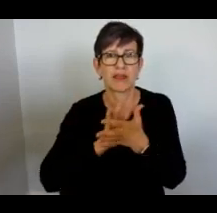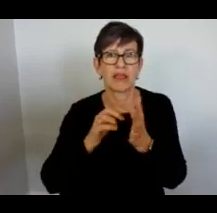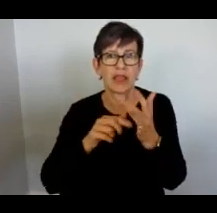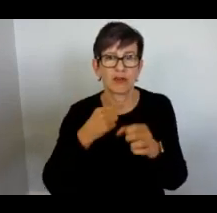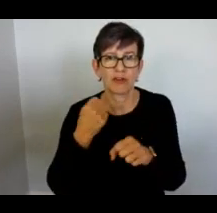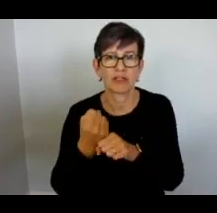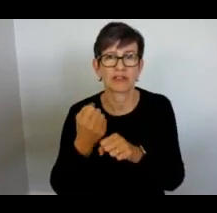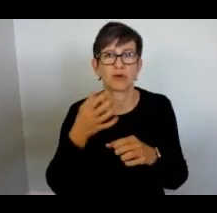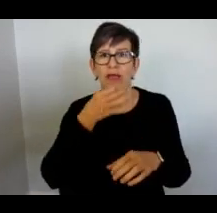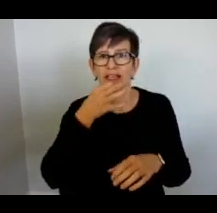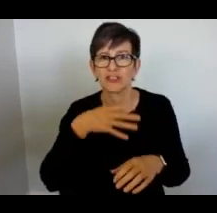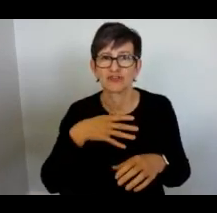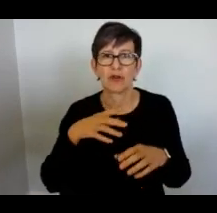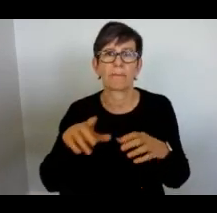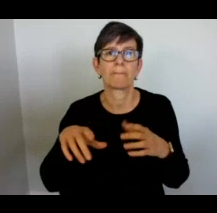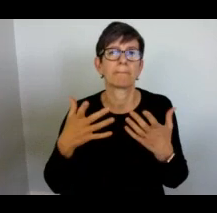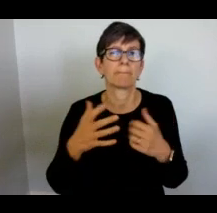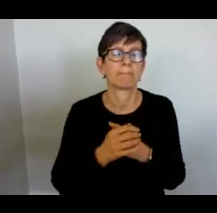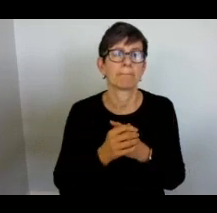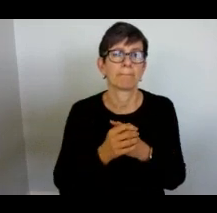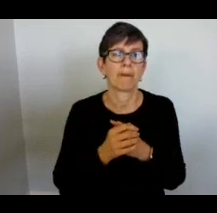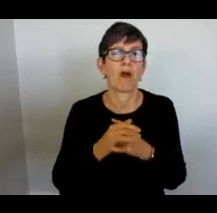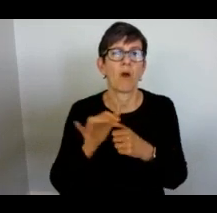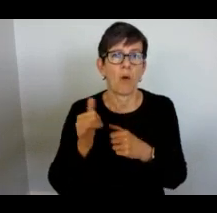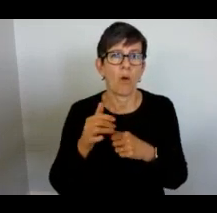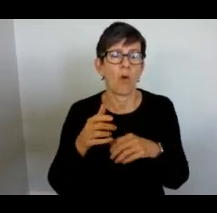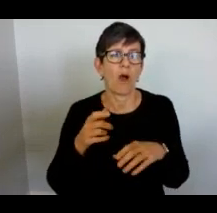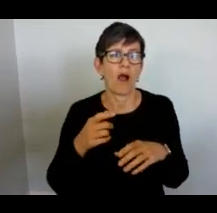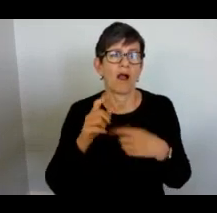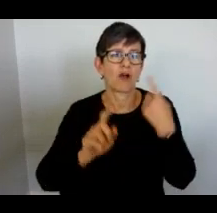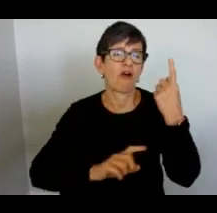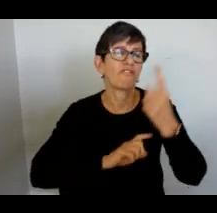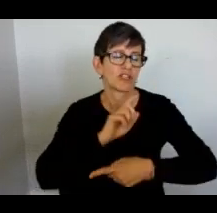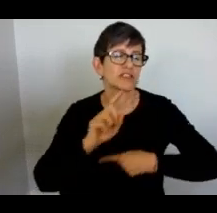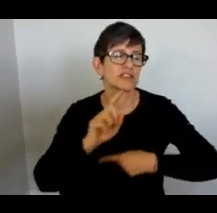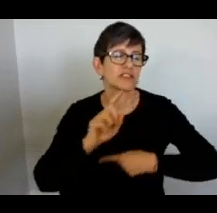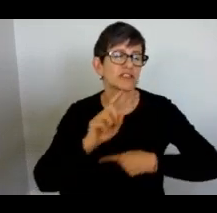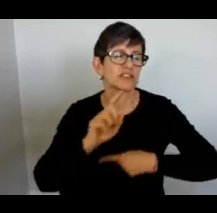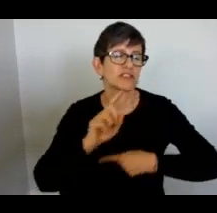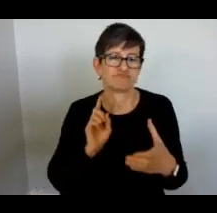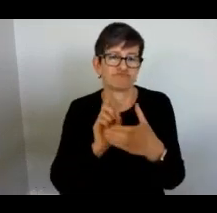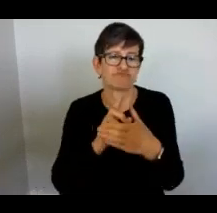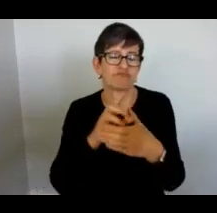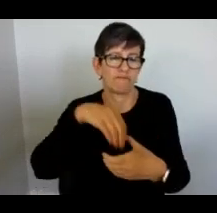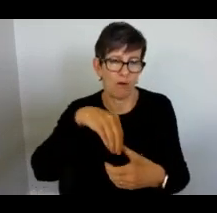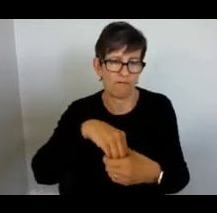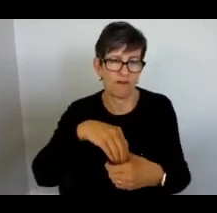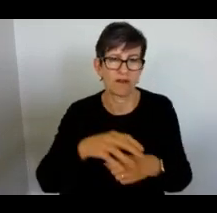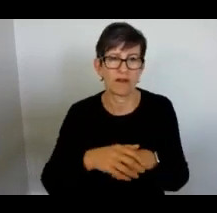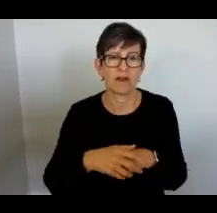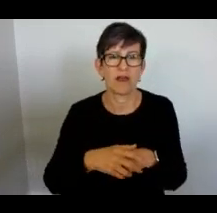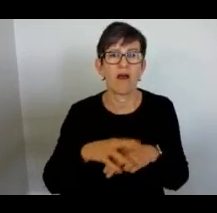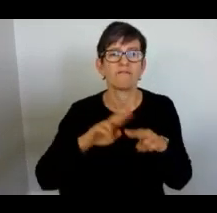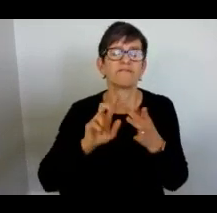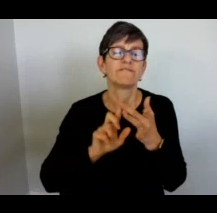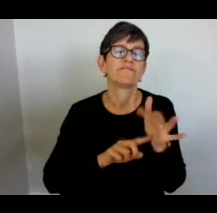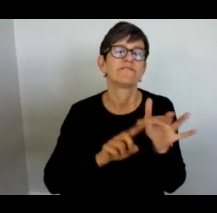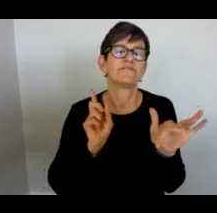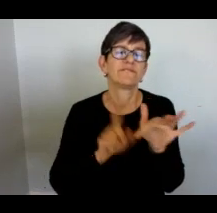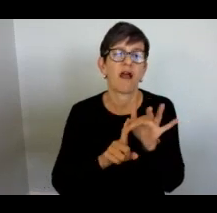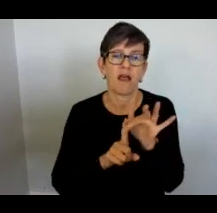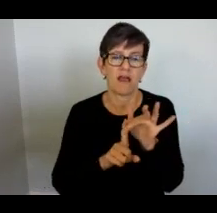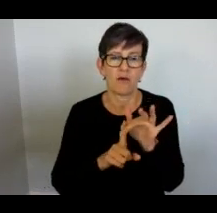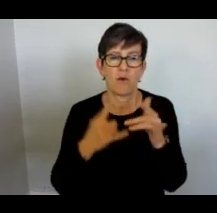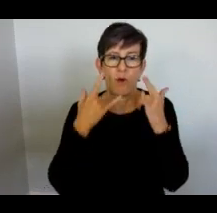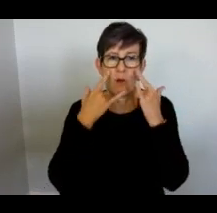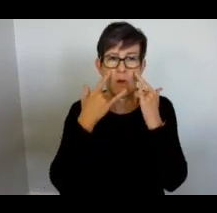slide relating to the role of the file lawyer. The file lawyer has day-to-day management of a